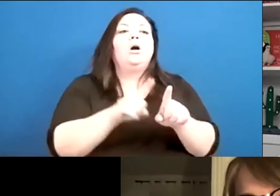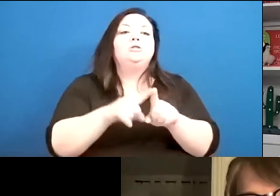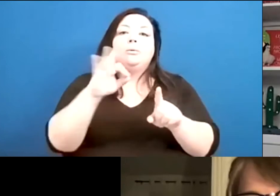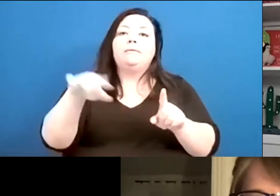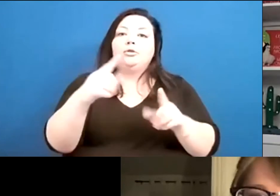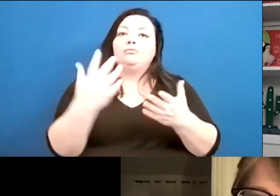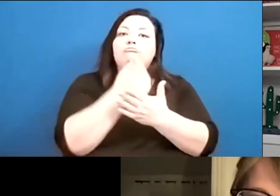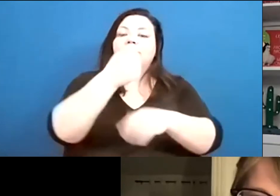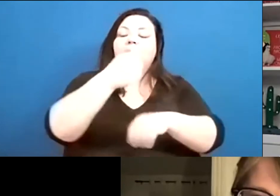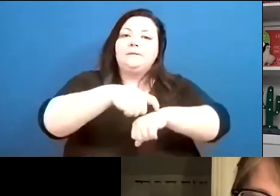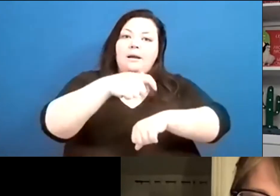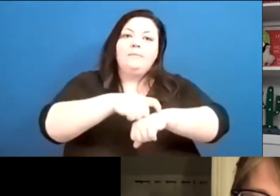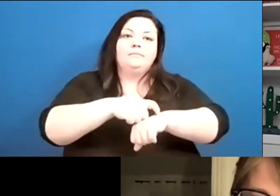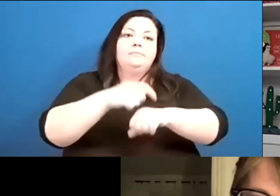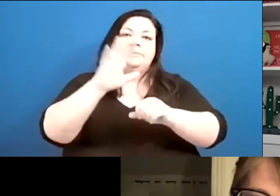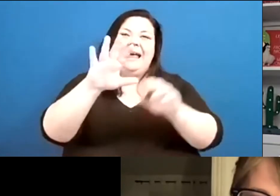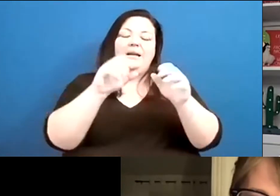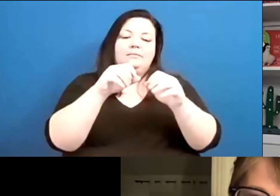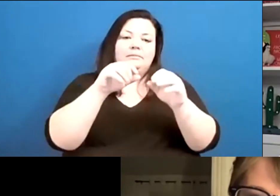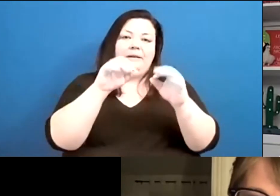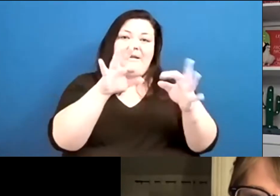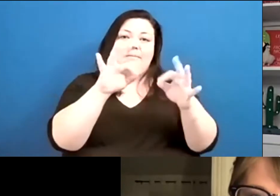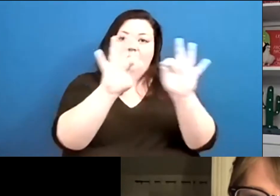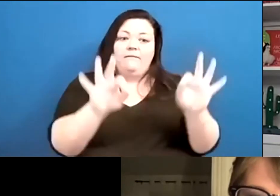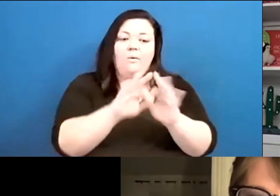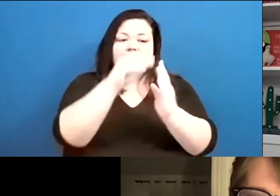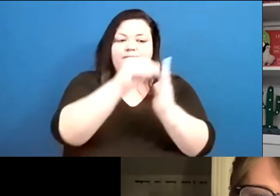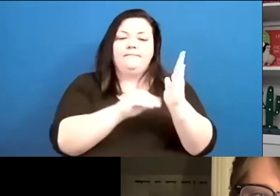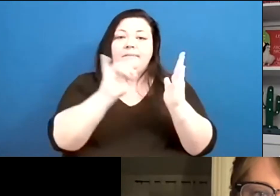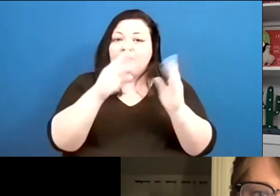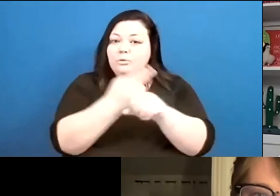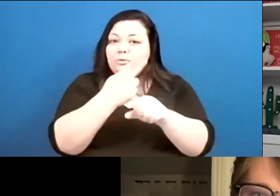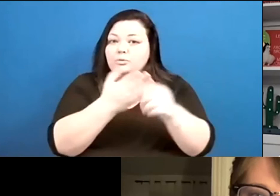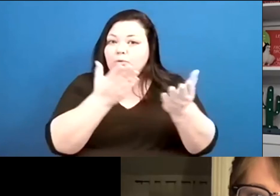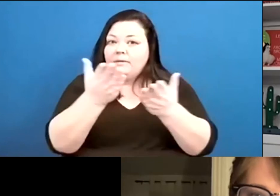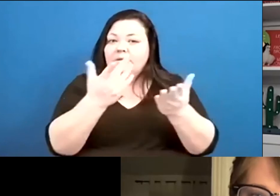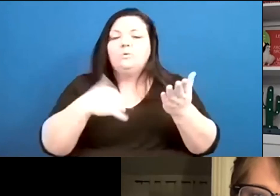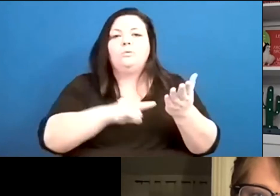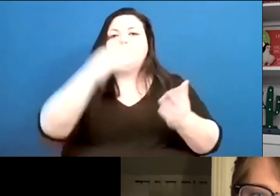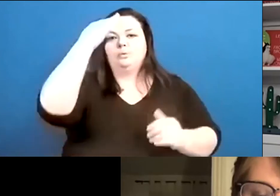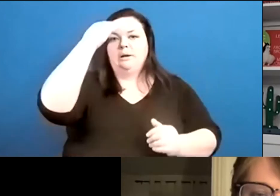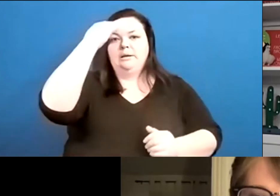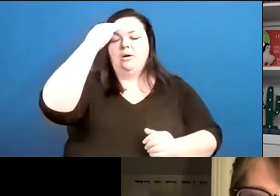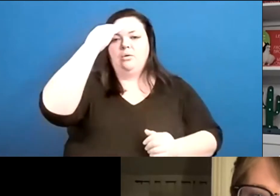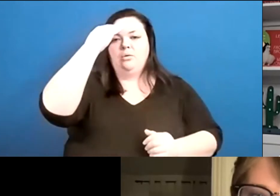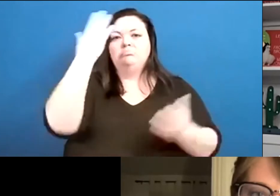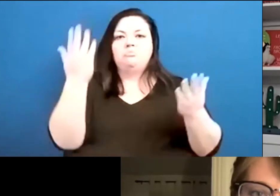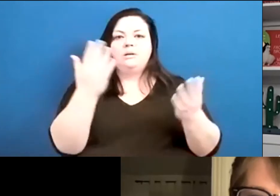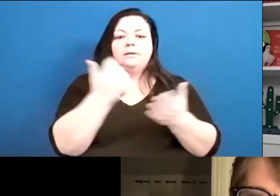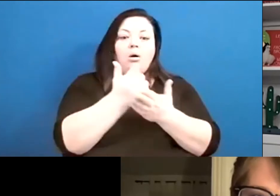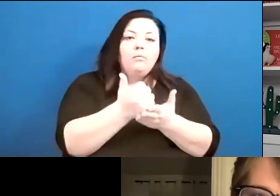out that access feedback form, um, for us if you used any of these services just so that we know, um, what's helpful, how it's going, um,